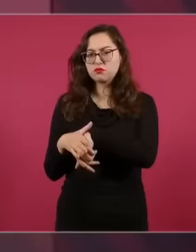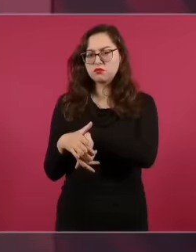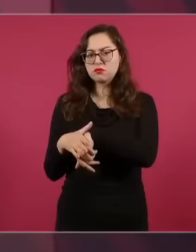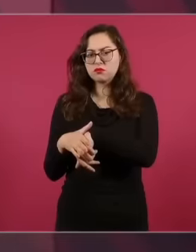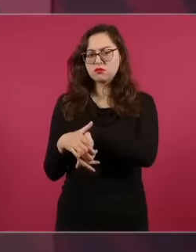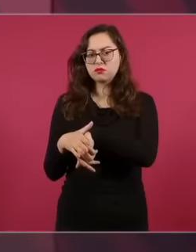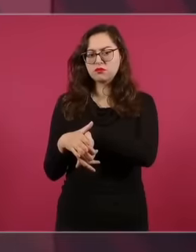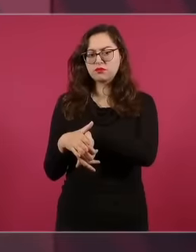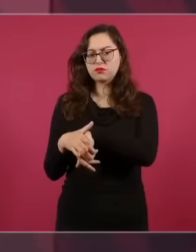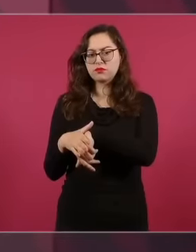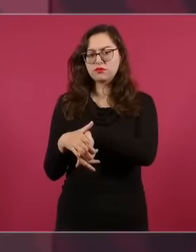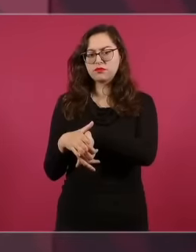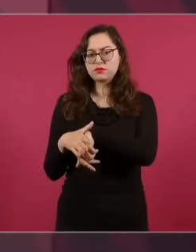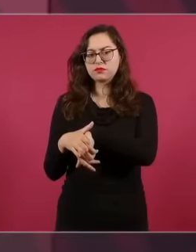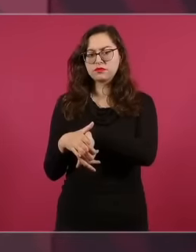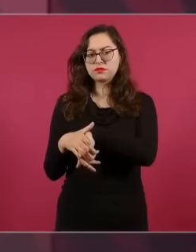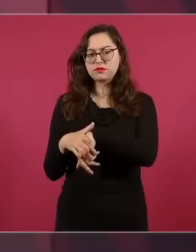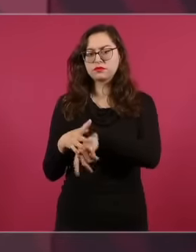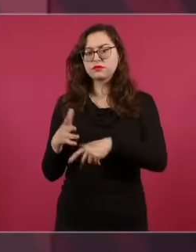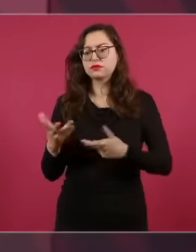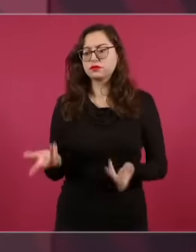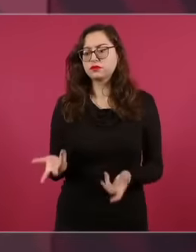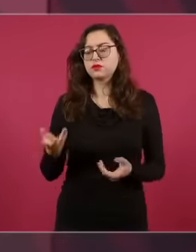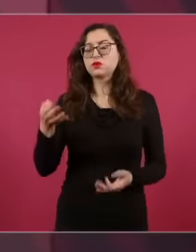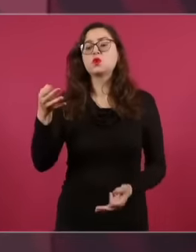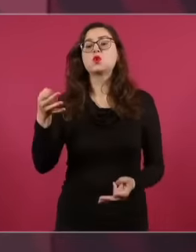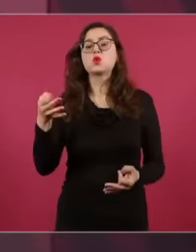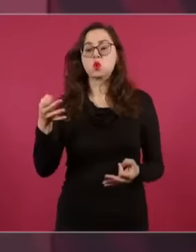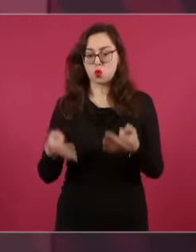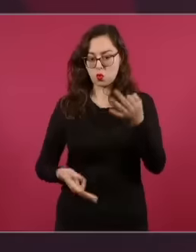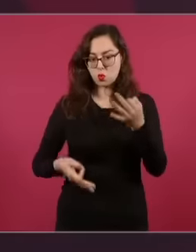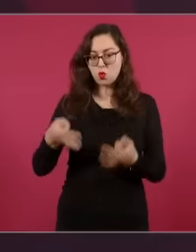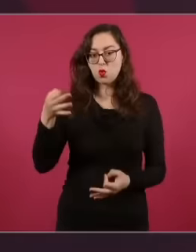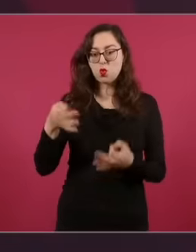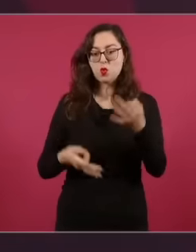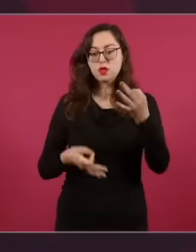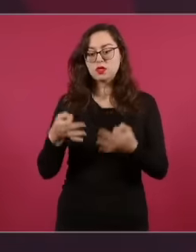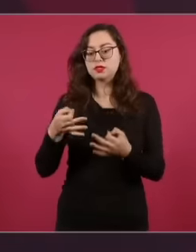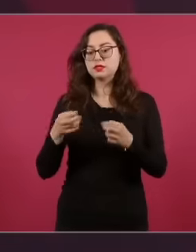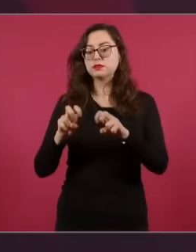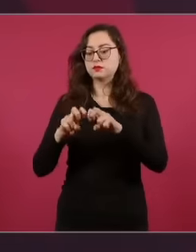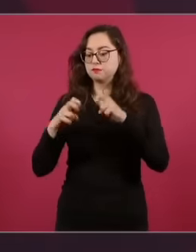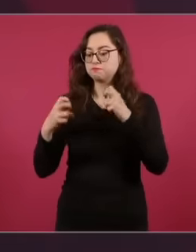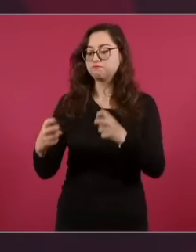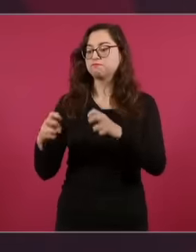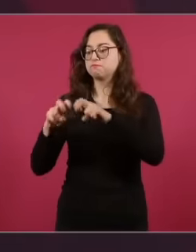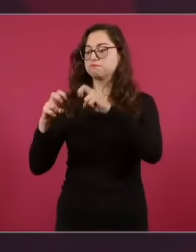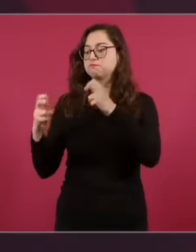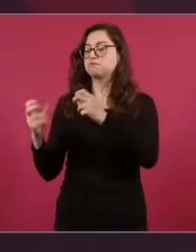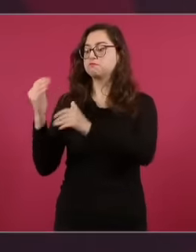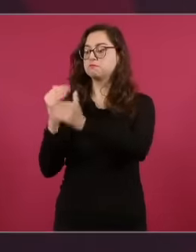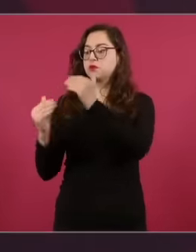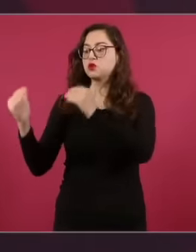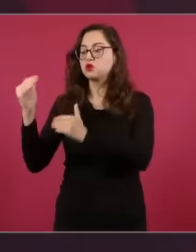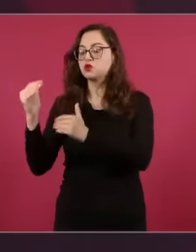the people to elect the judges, the magistrates, the ministers, yes or